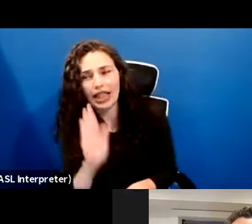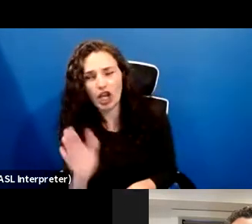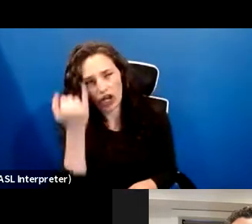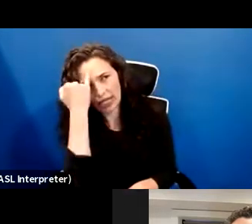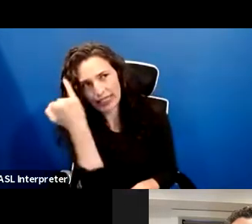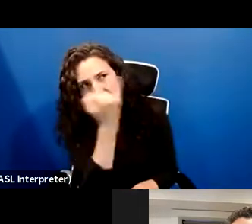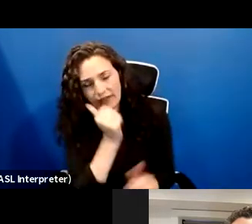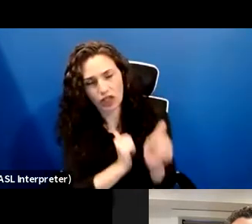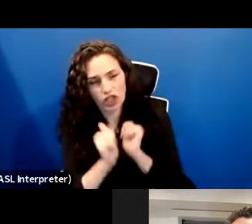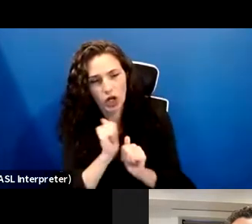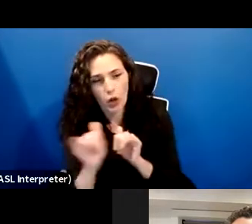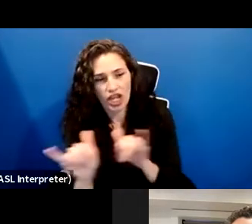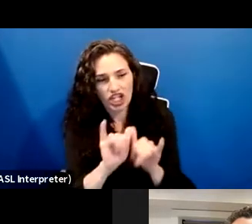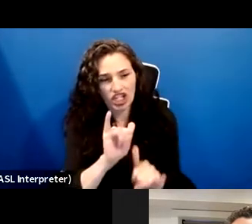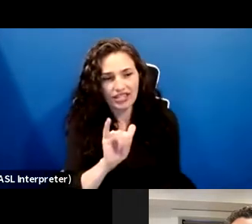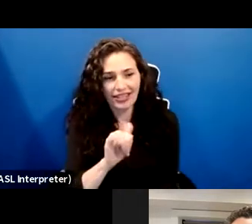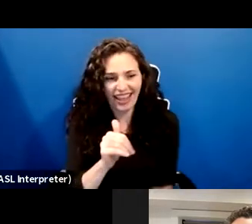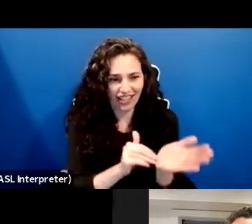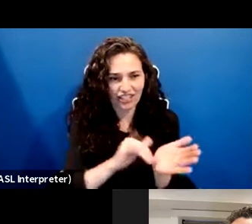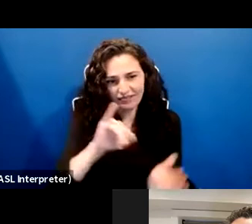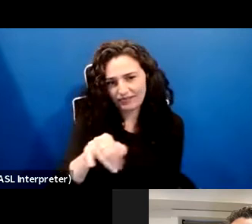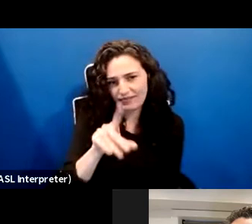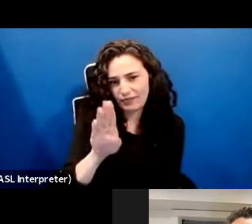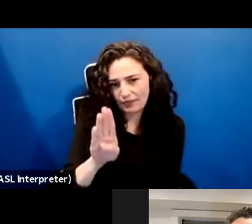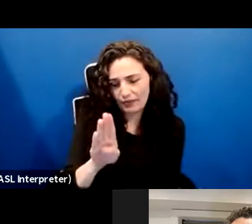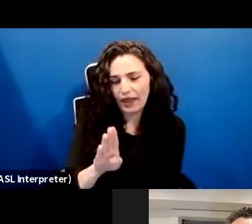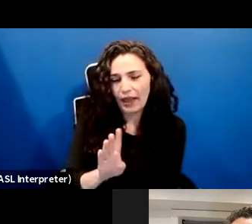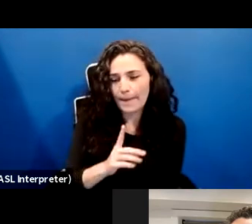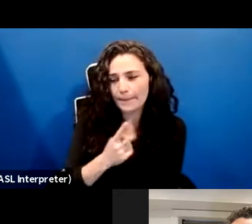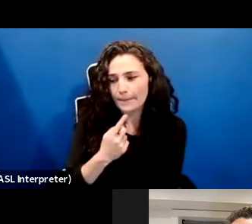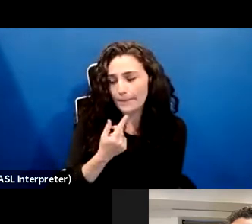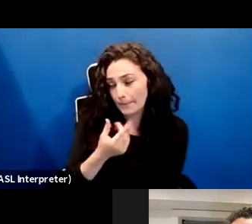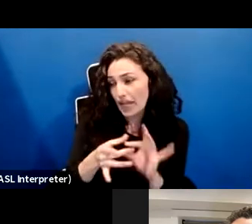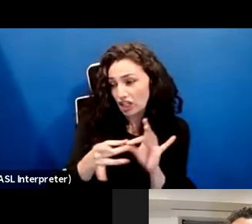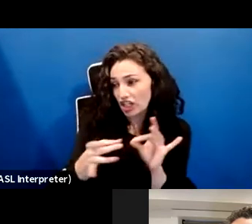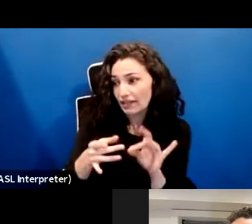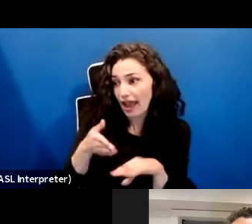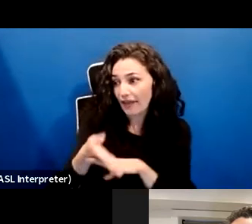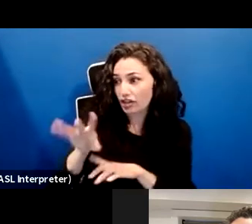as soon as the cameras started rolling, I was, it was very easy for me to just,